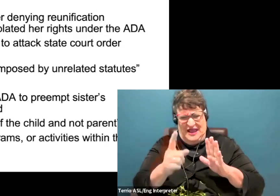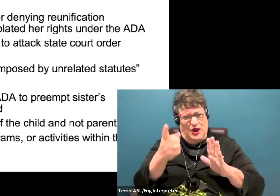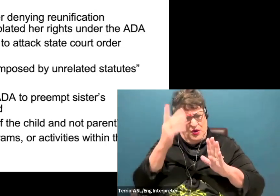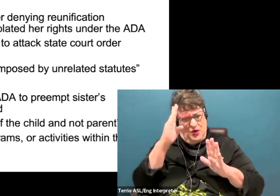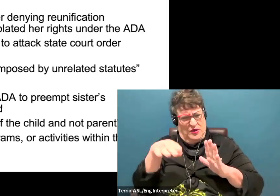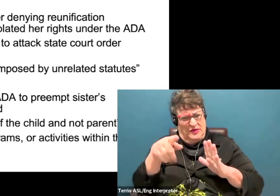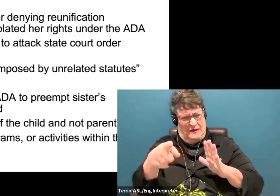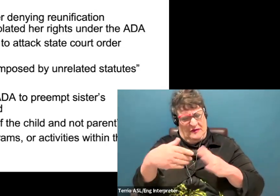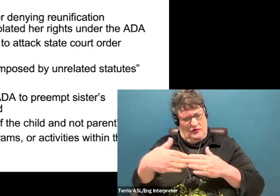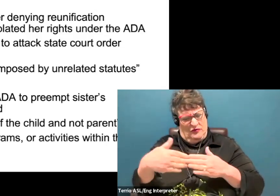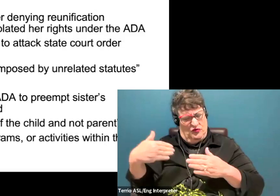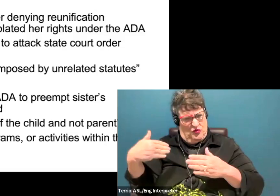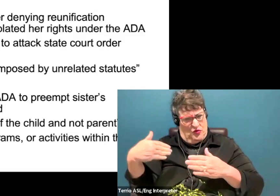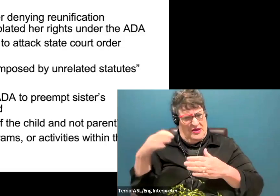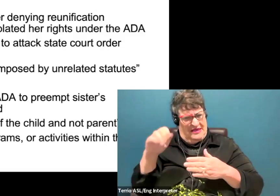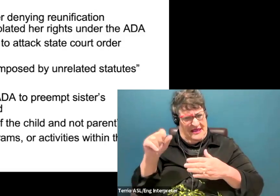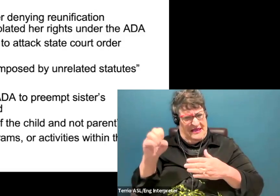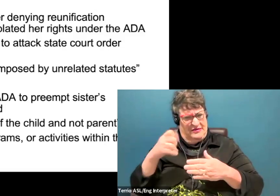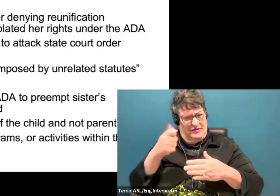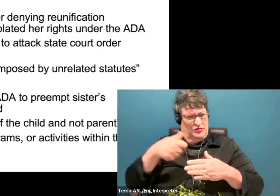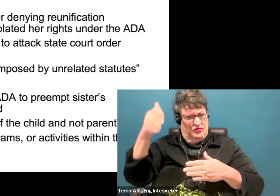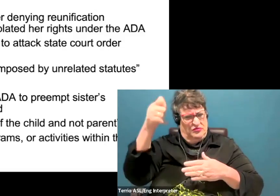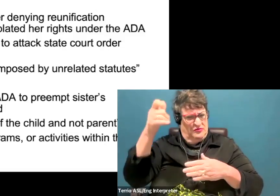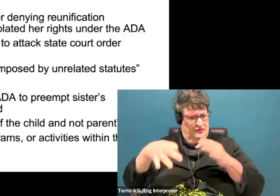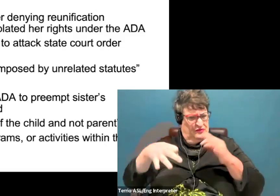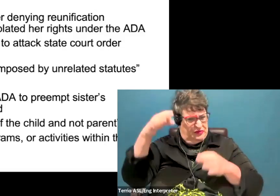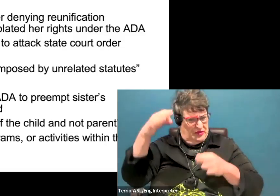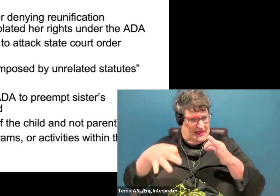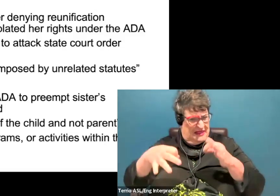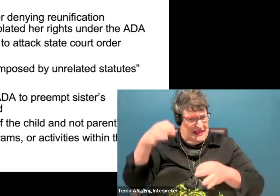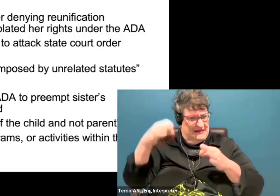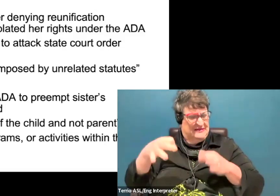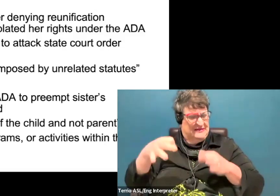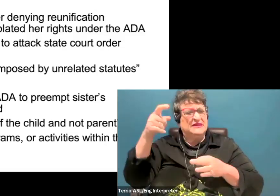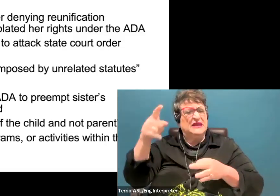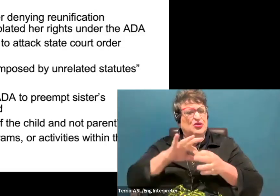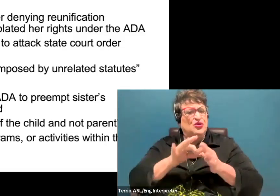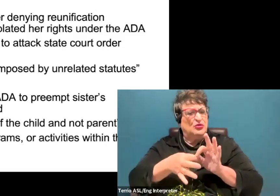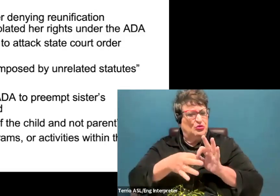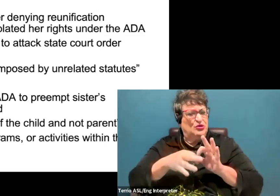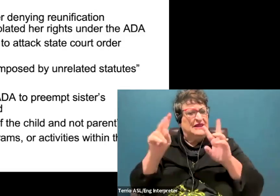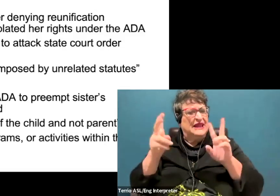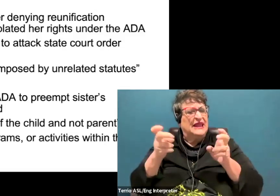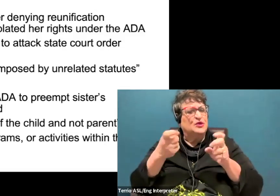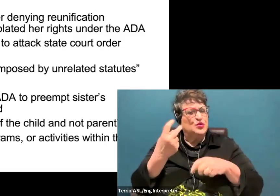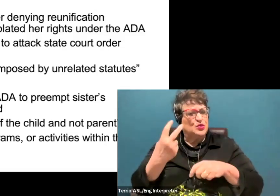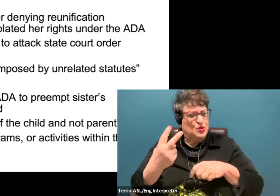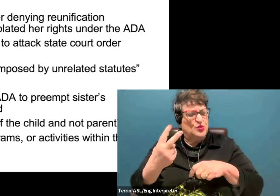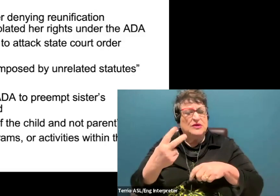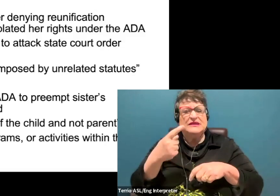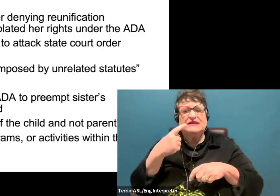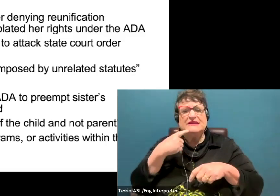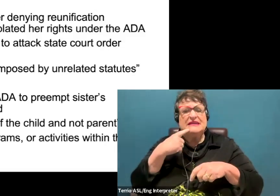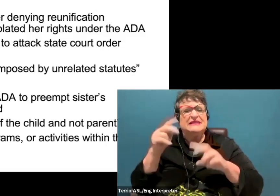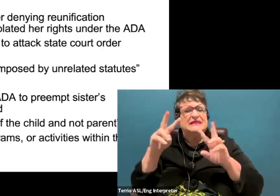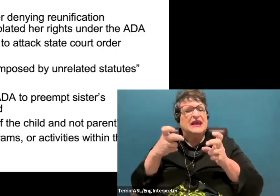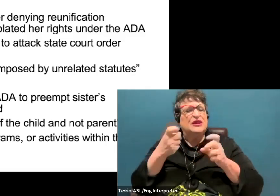you have the Supreme Court case that comes out that interprets Title two and says, where Title two is ambiguity is there,